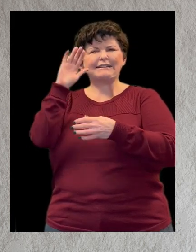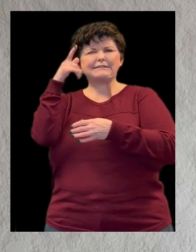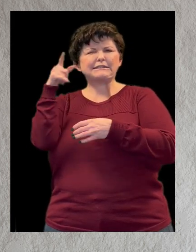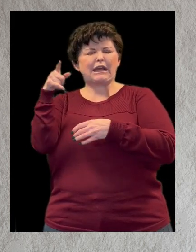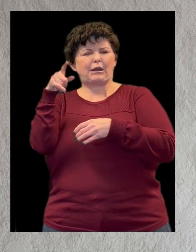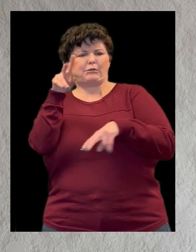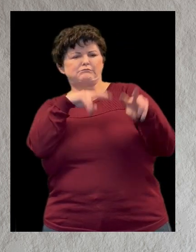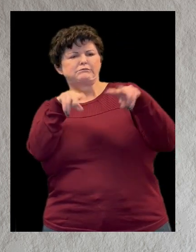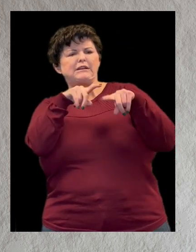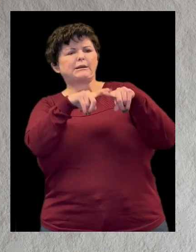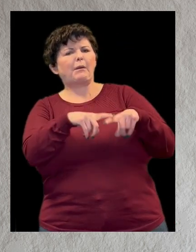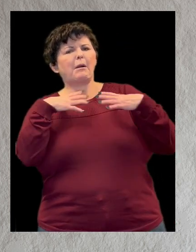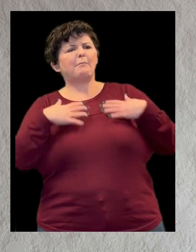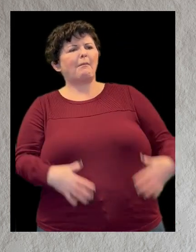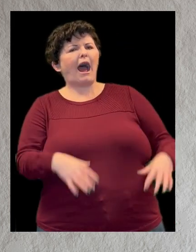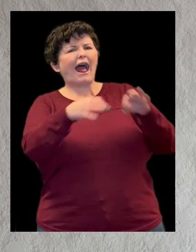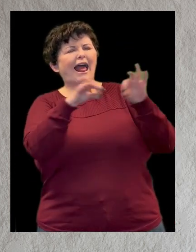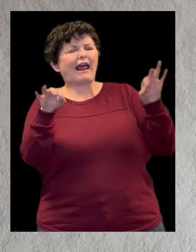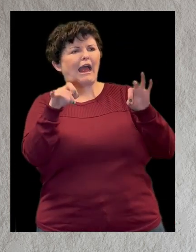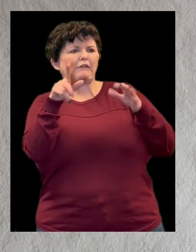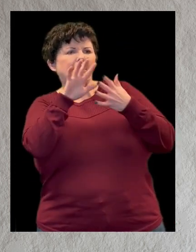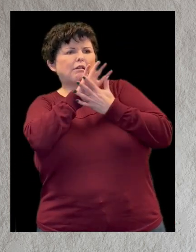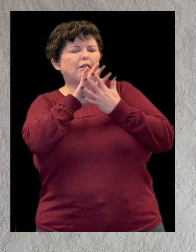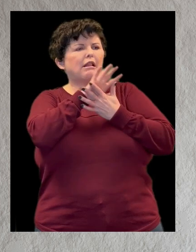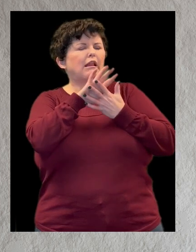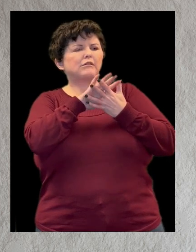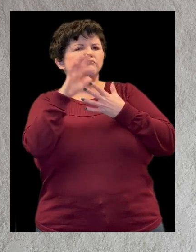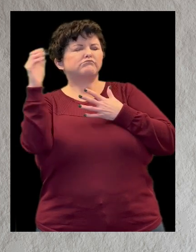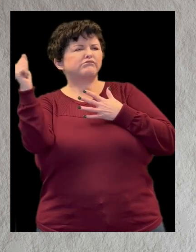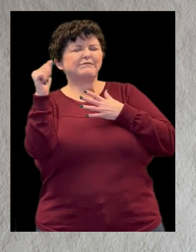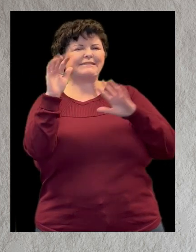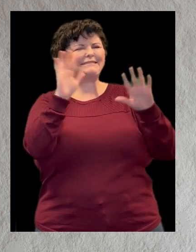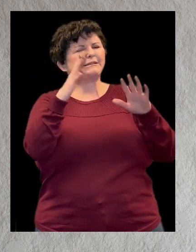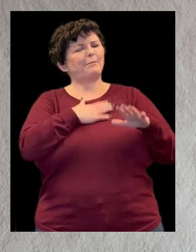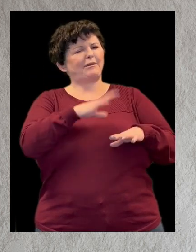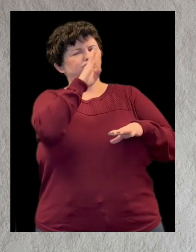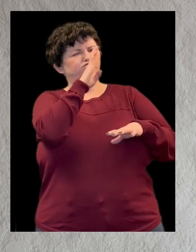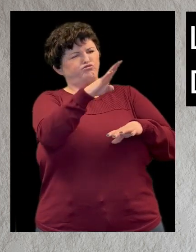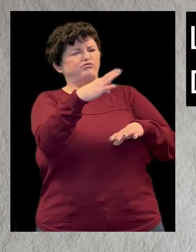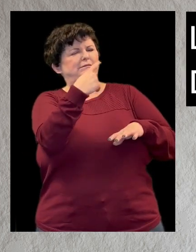please be direct with me and let me know when we have about five minutes left in the appointment.